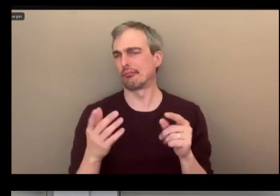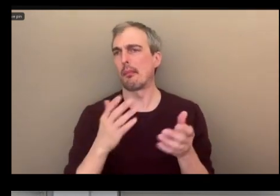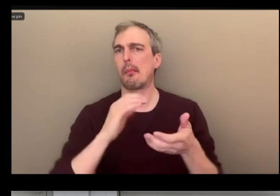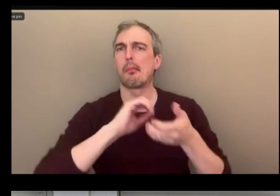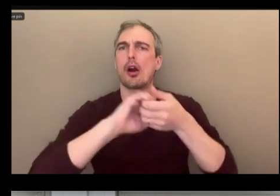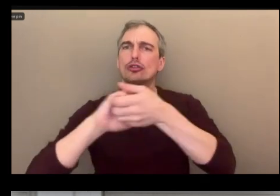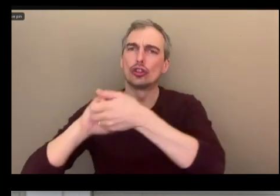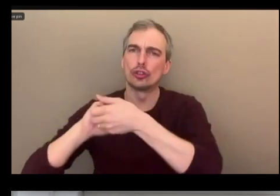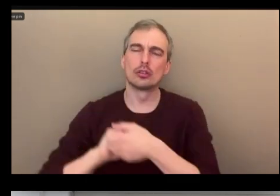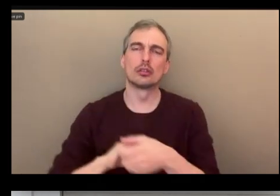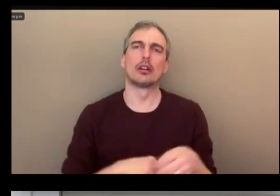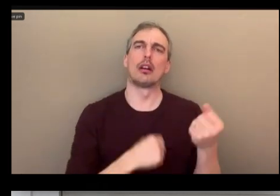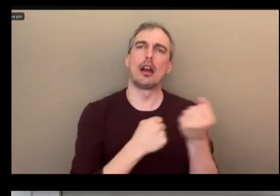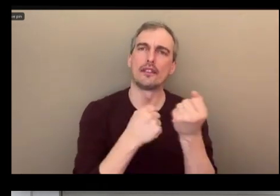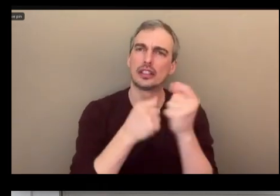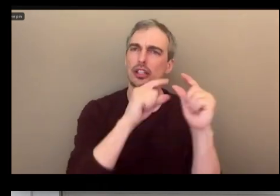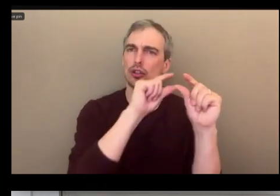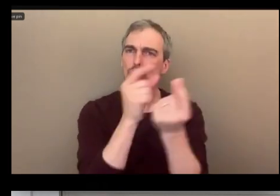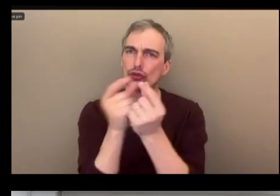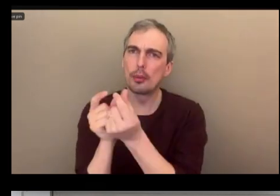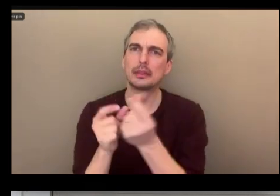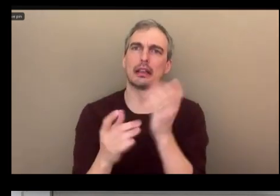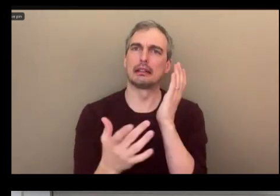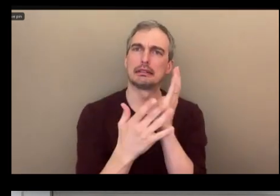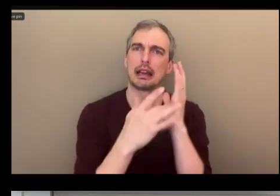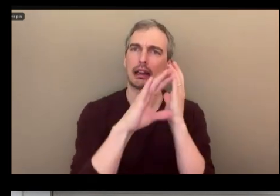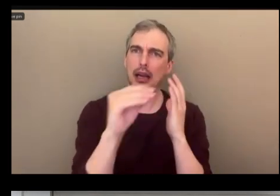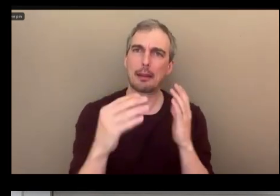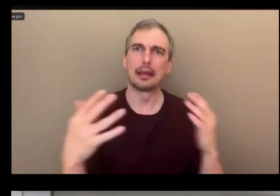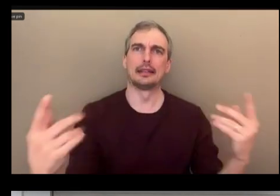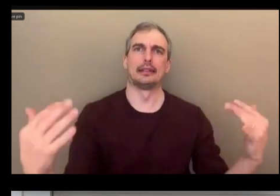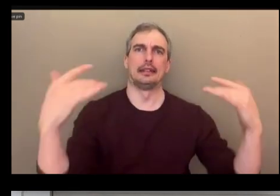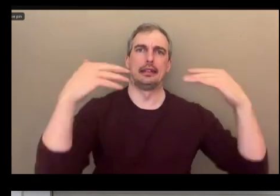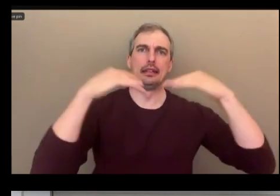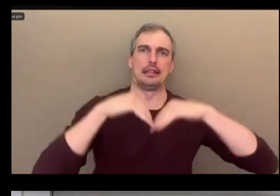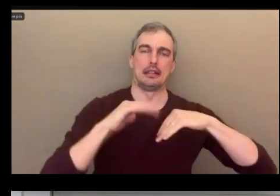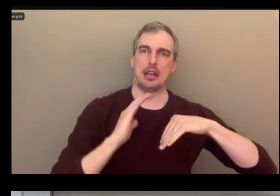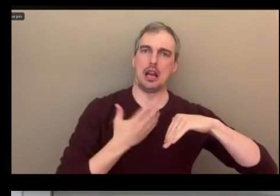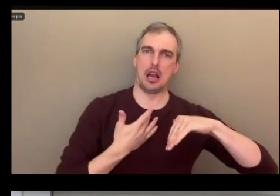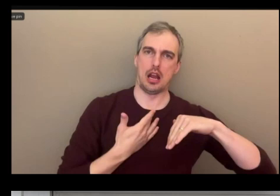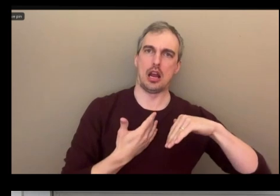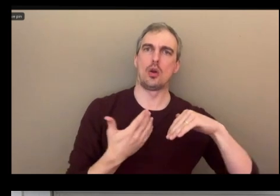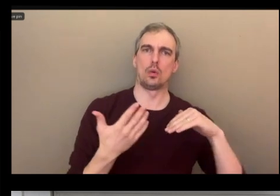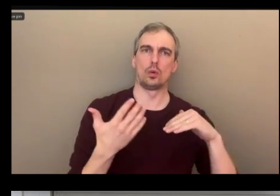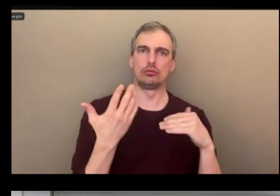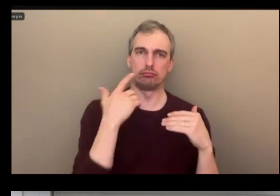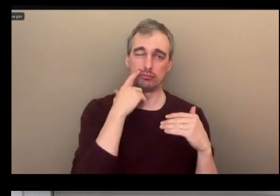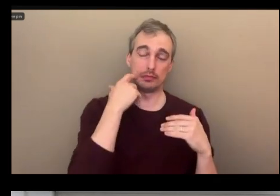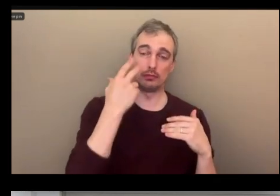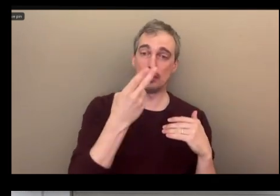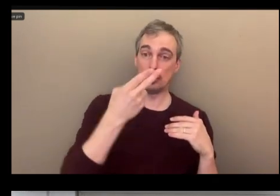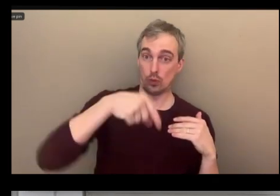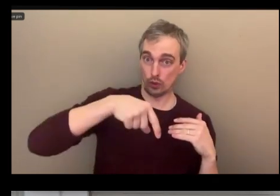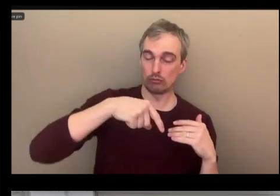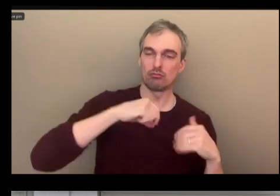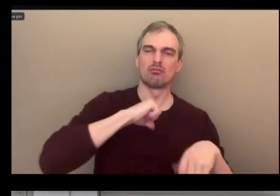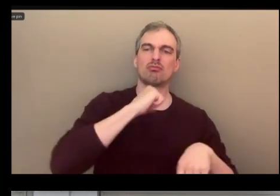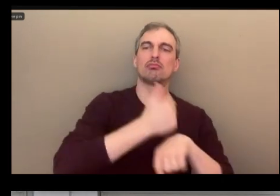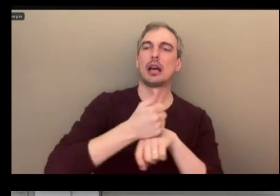our headquarters location, and we set up booths for them, and Verizon is a really big campus over in New Jersey.